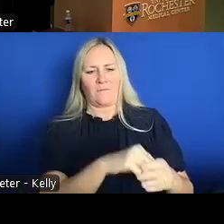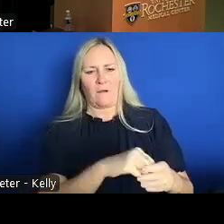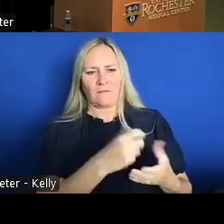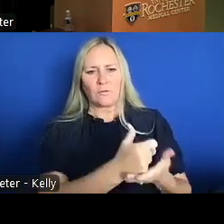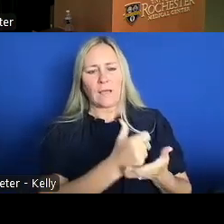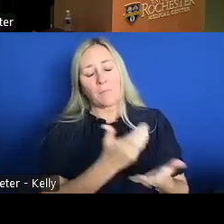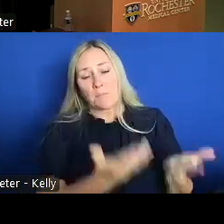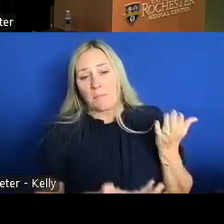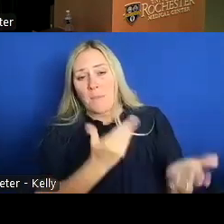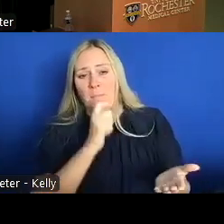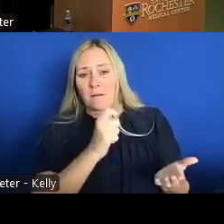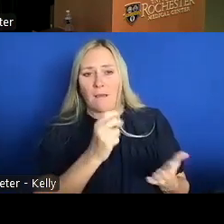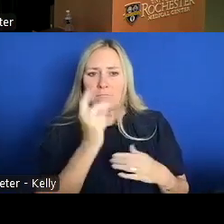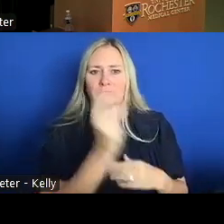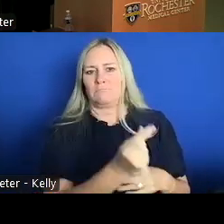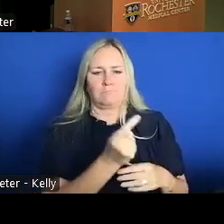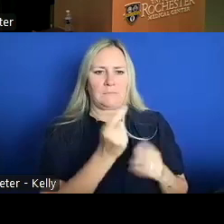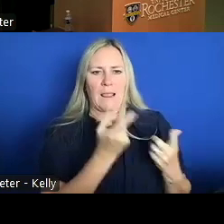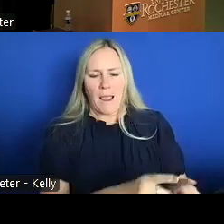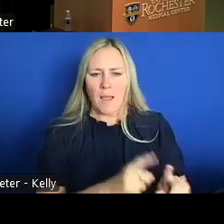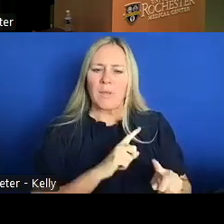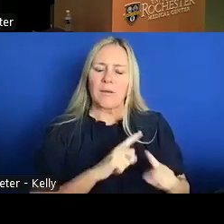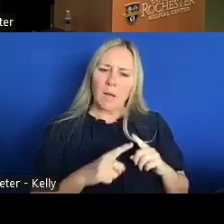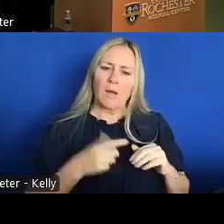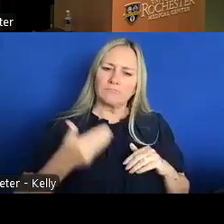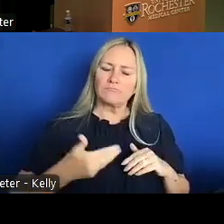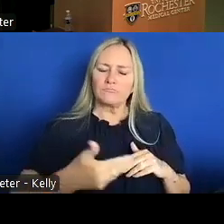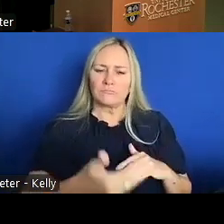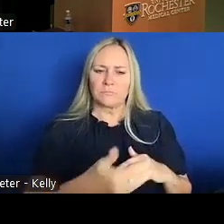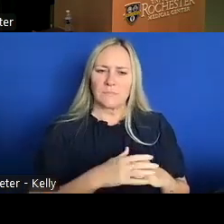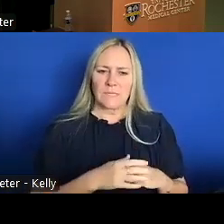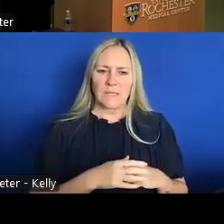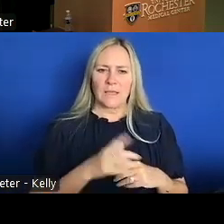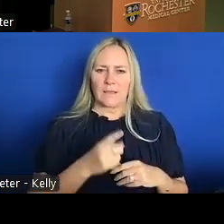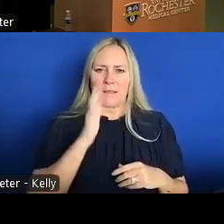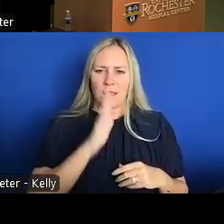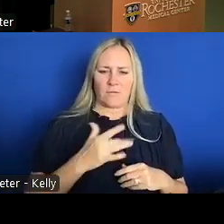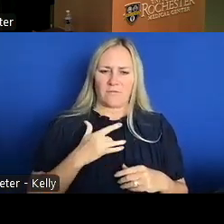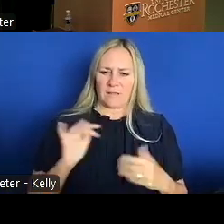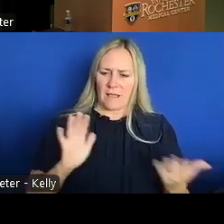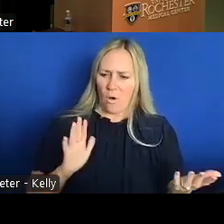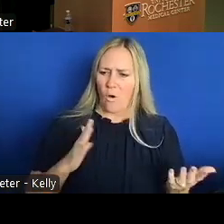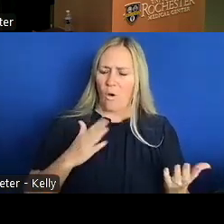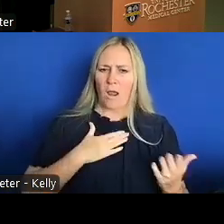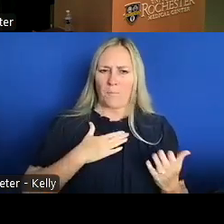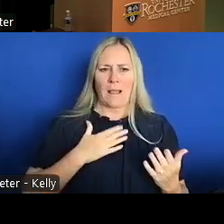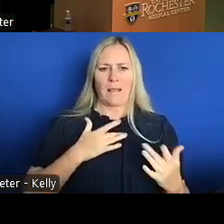move forward they often find increased compassion that leads them to Social Action that's going to